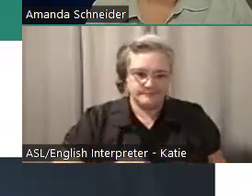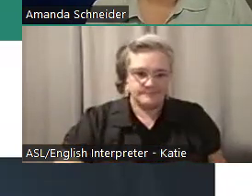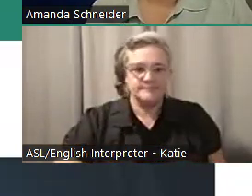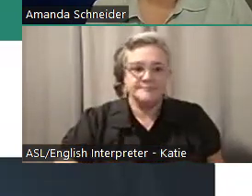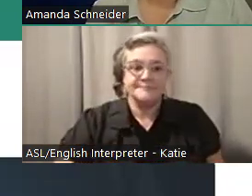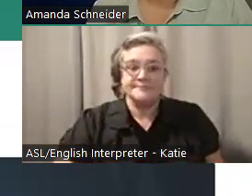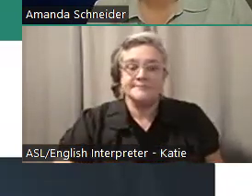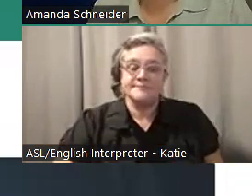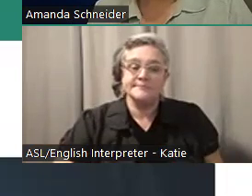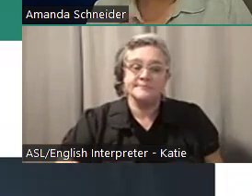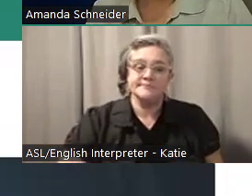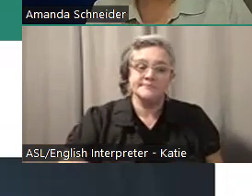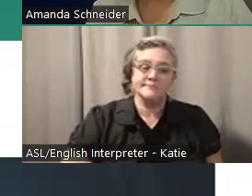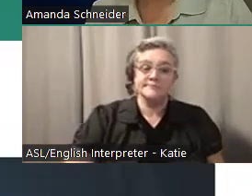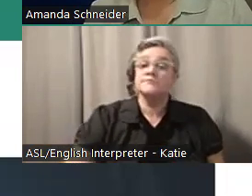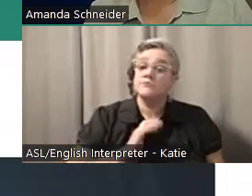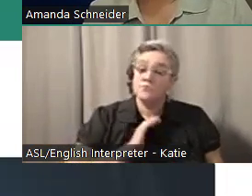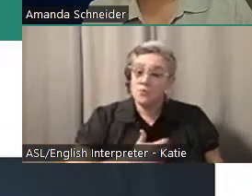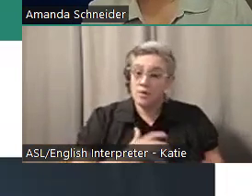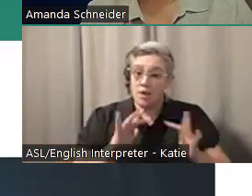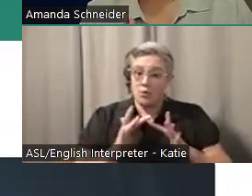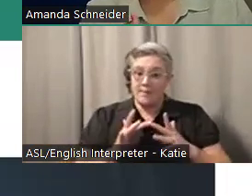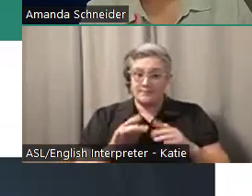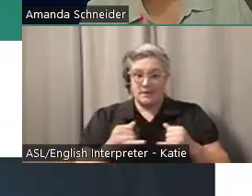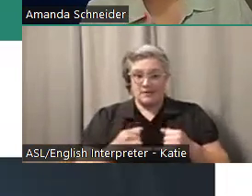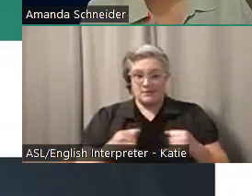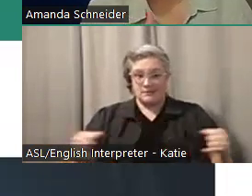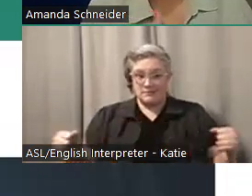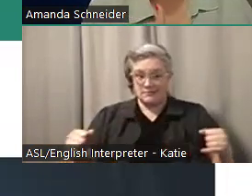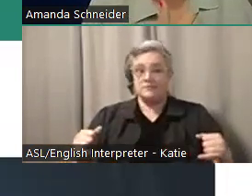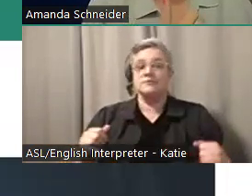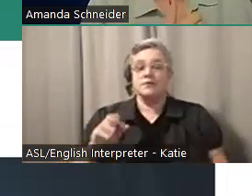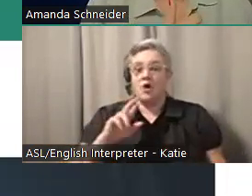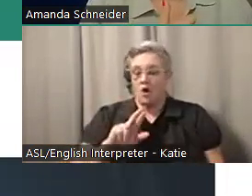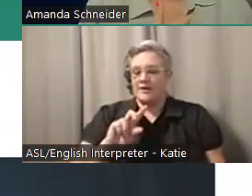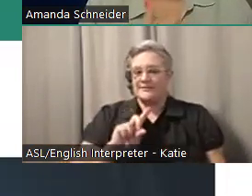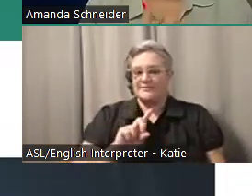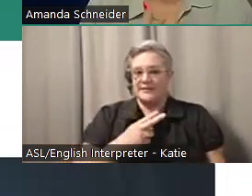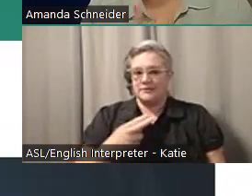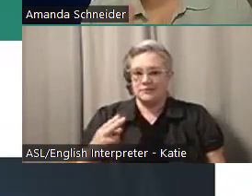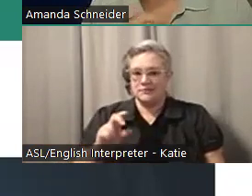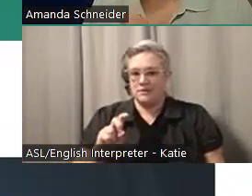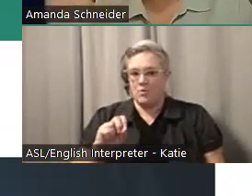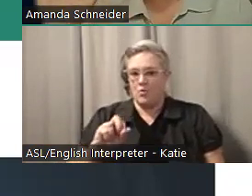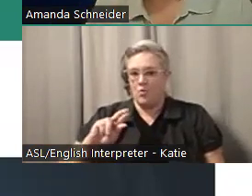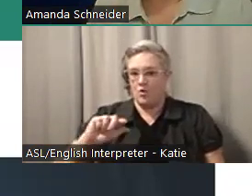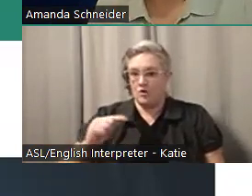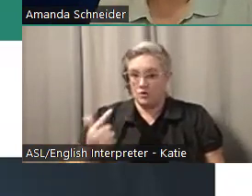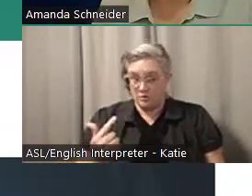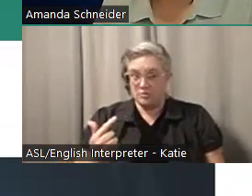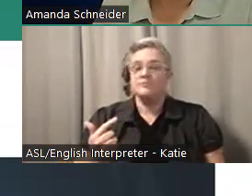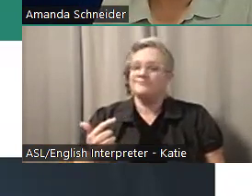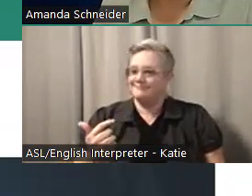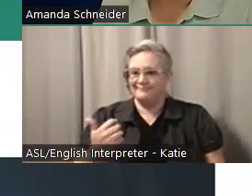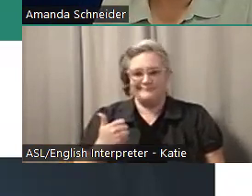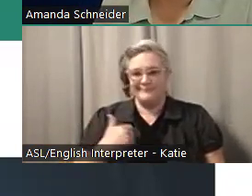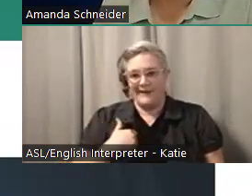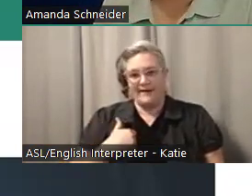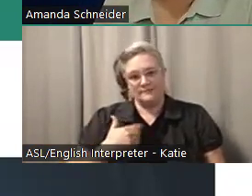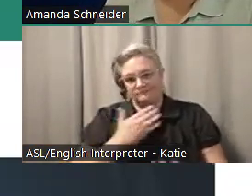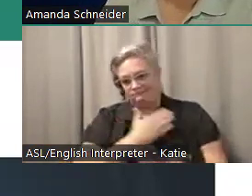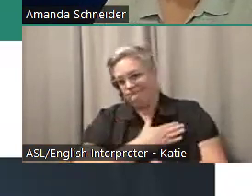And then, also on our website, um, which is rdh.org, you can find, um, we have a whole section on these literacy resources.